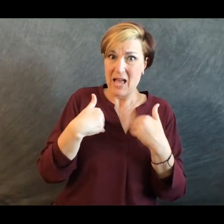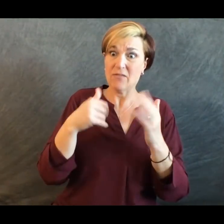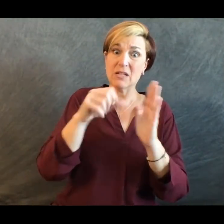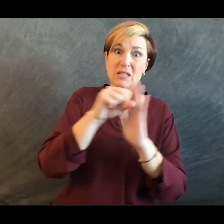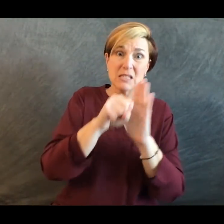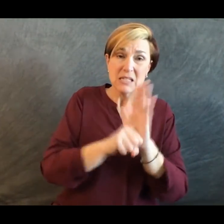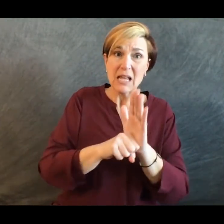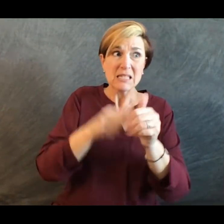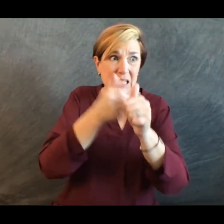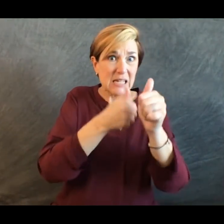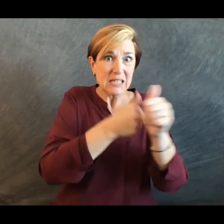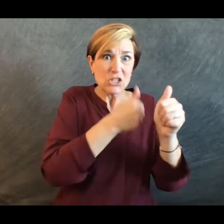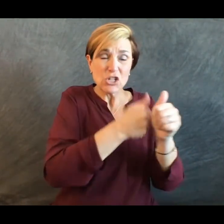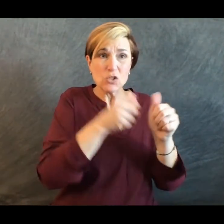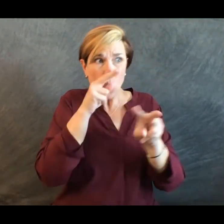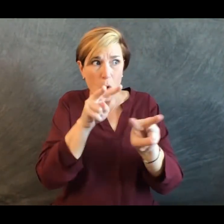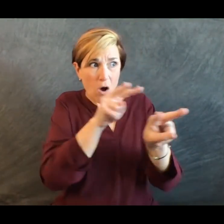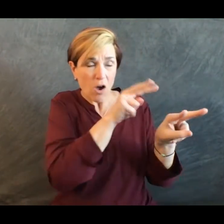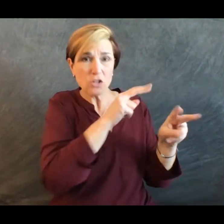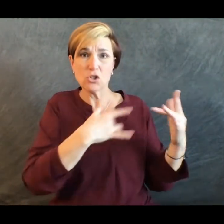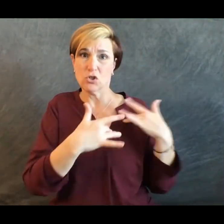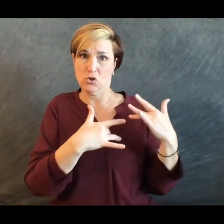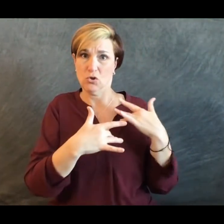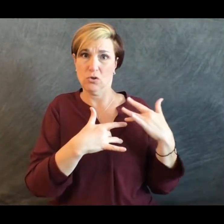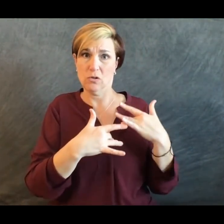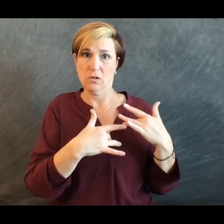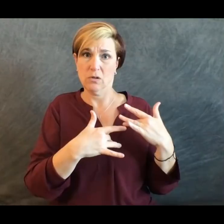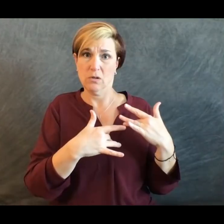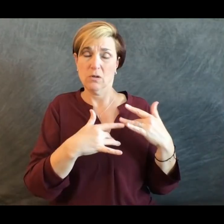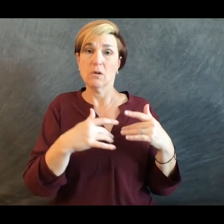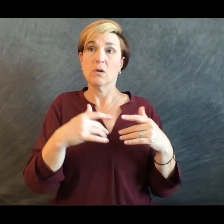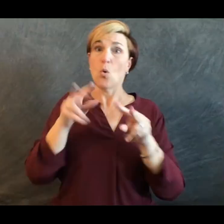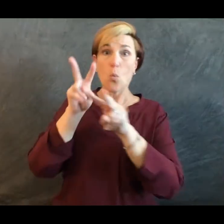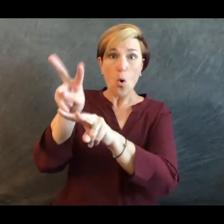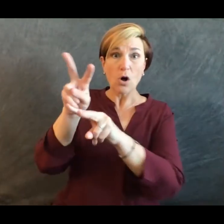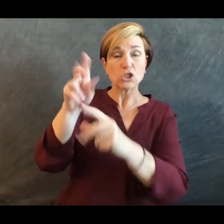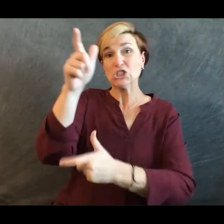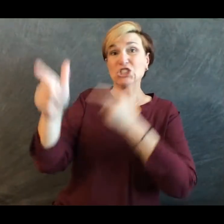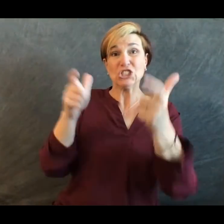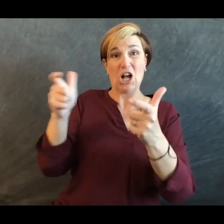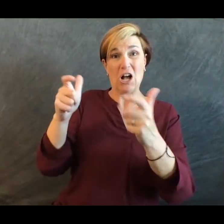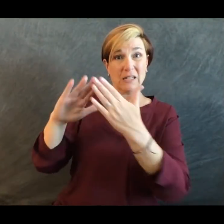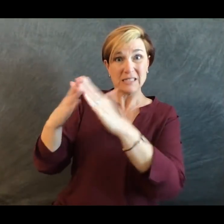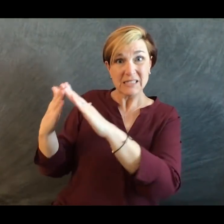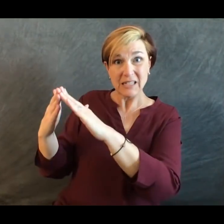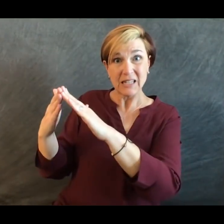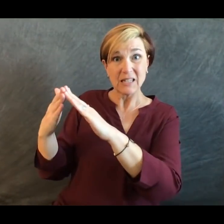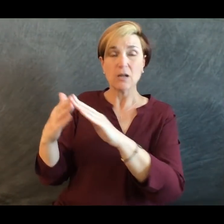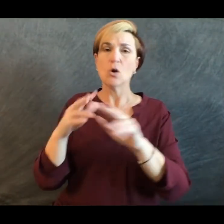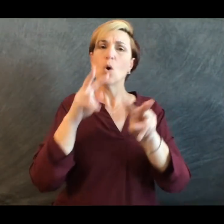it in the big cities and we're gonna pull out of it in those areas that aren't as densely populated and I just want to give a shout out